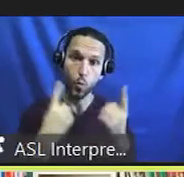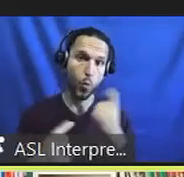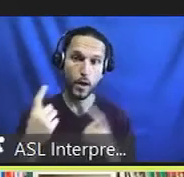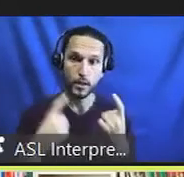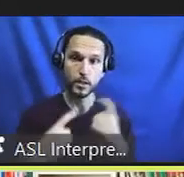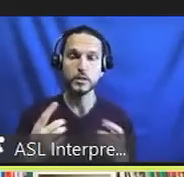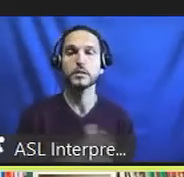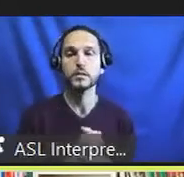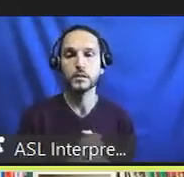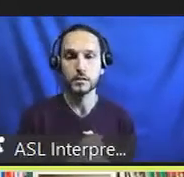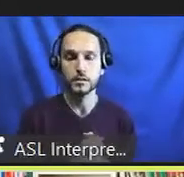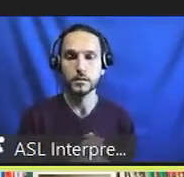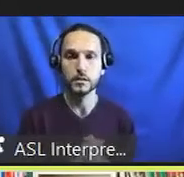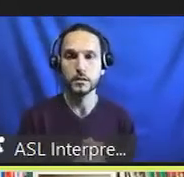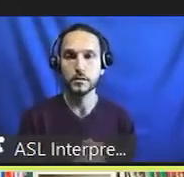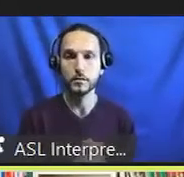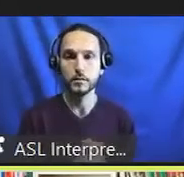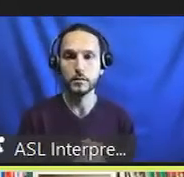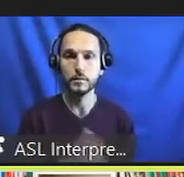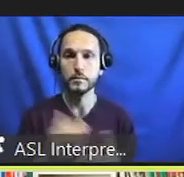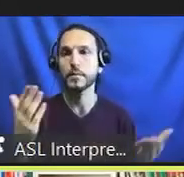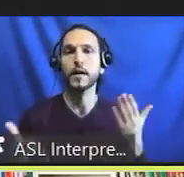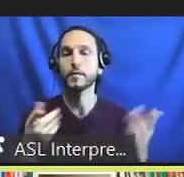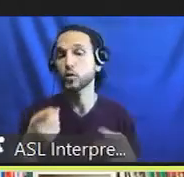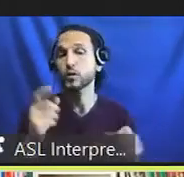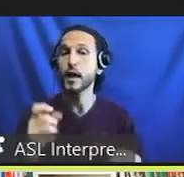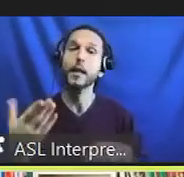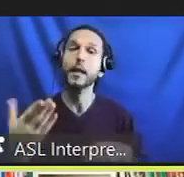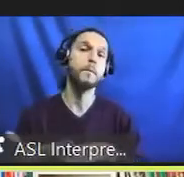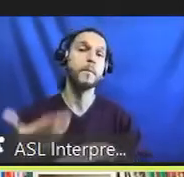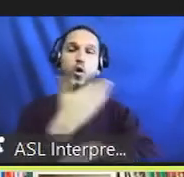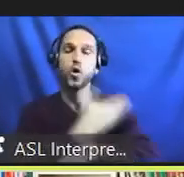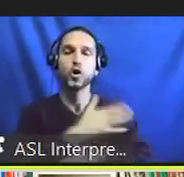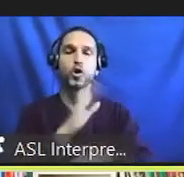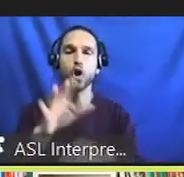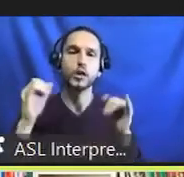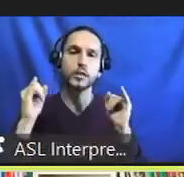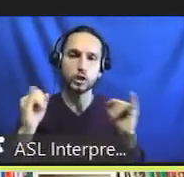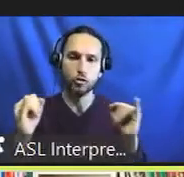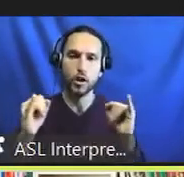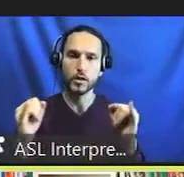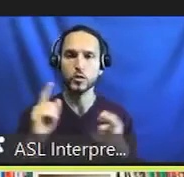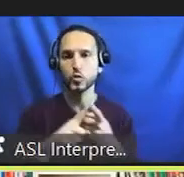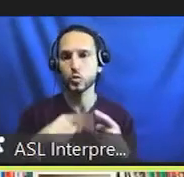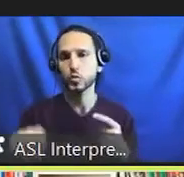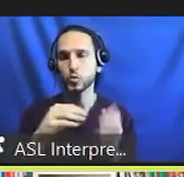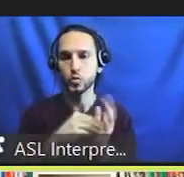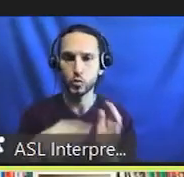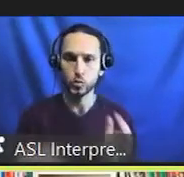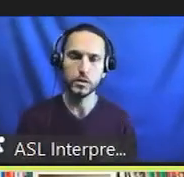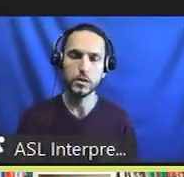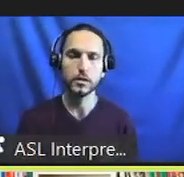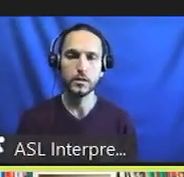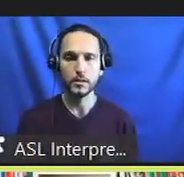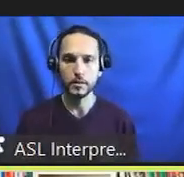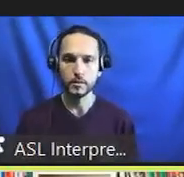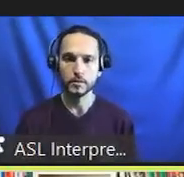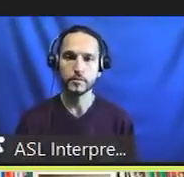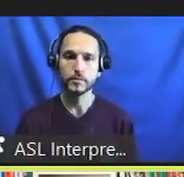And who knows, you might even improve your instruction to students by using accommodations